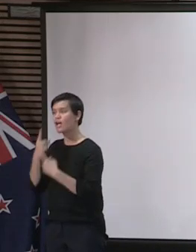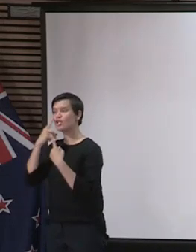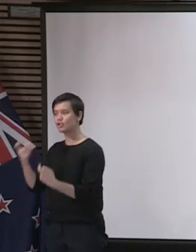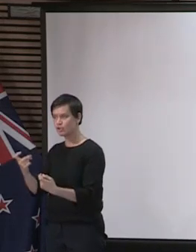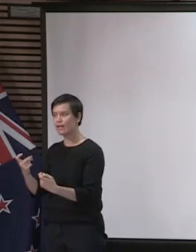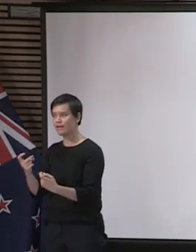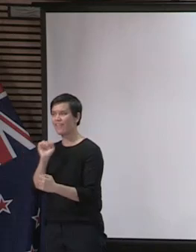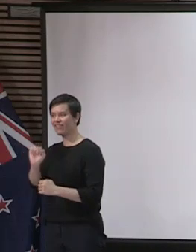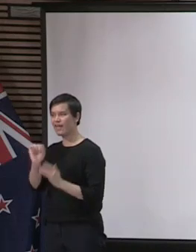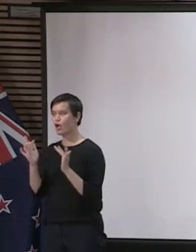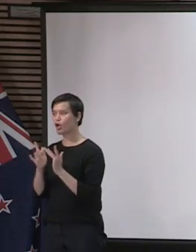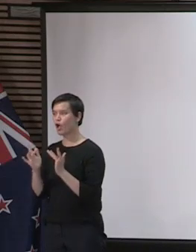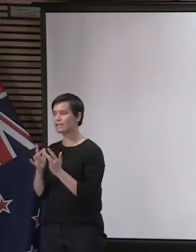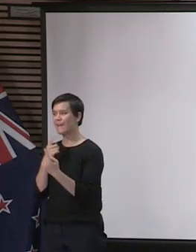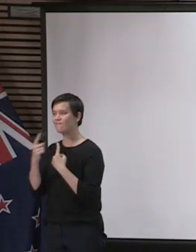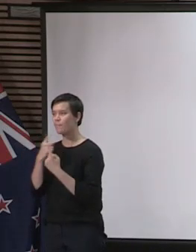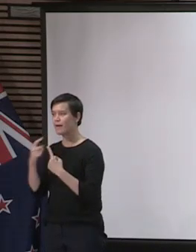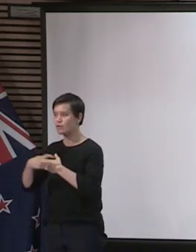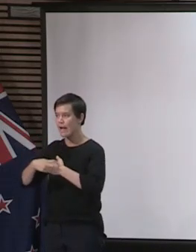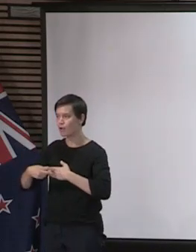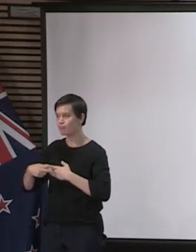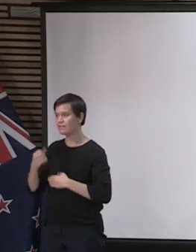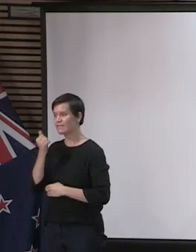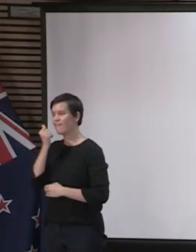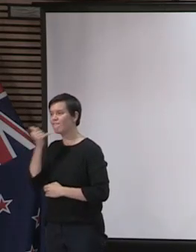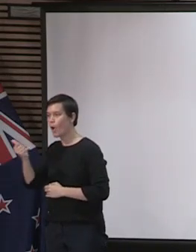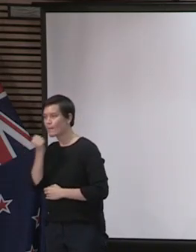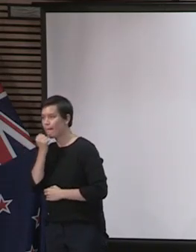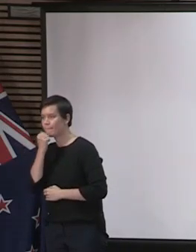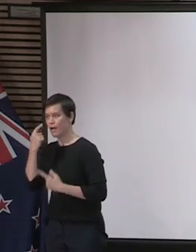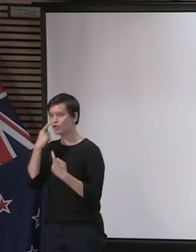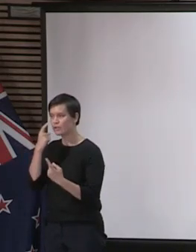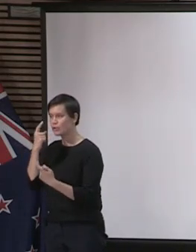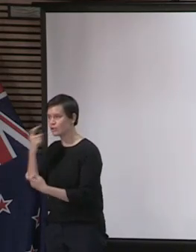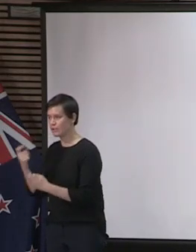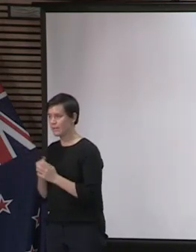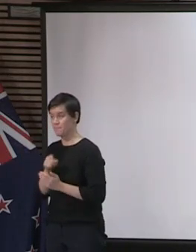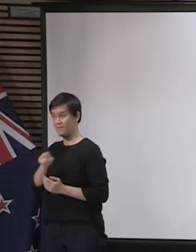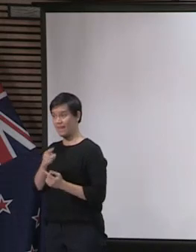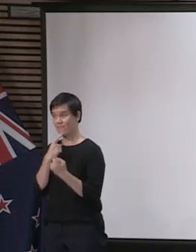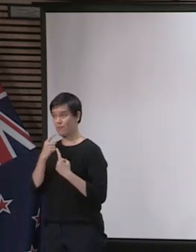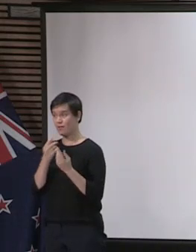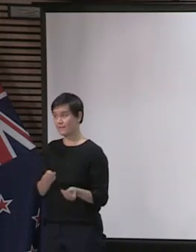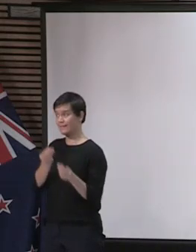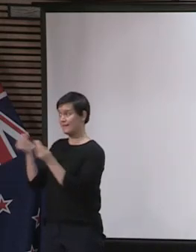people is when they enrol through their general practitioner with the PHO and